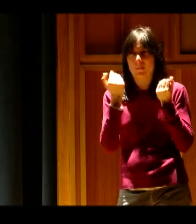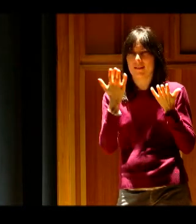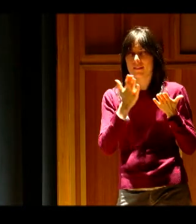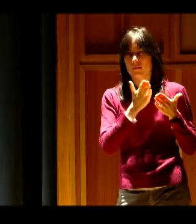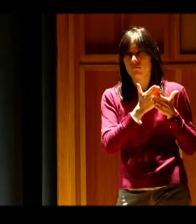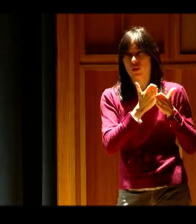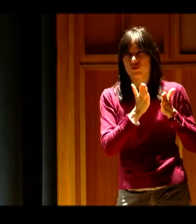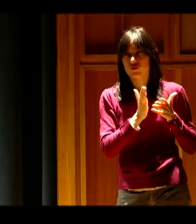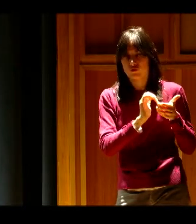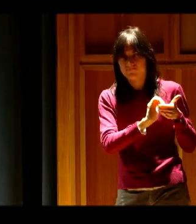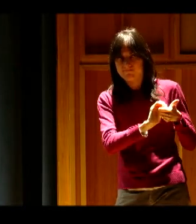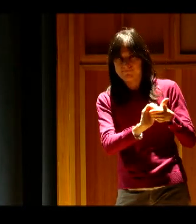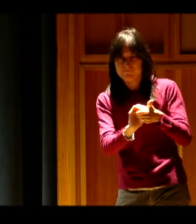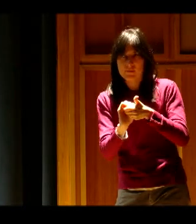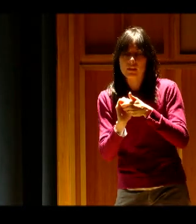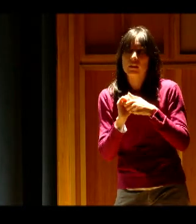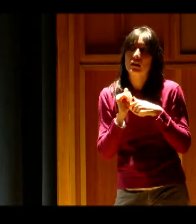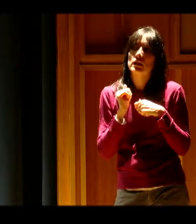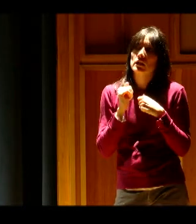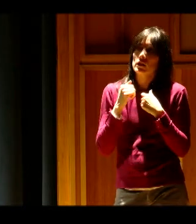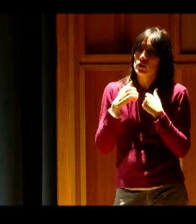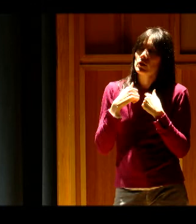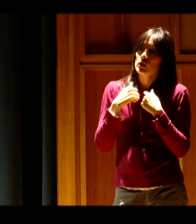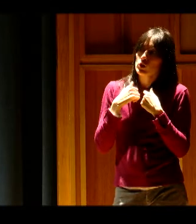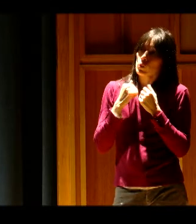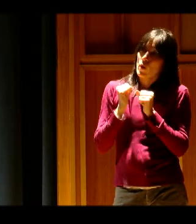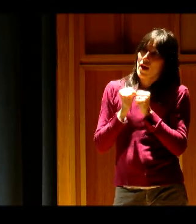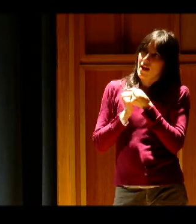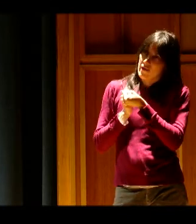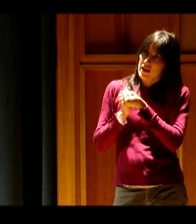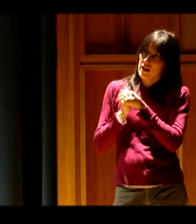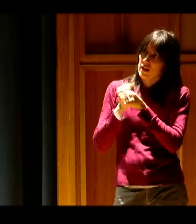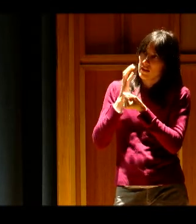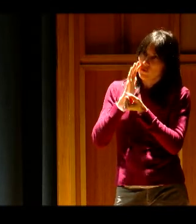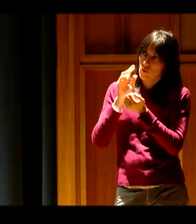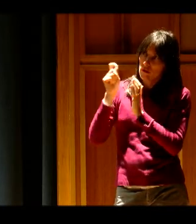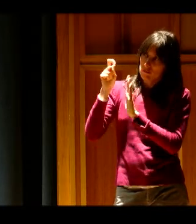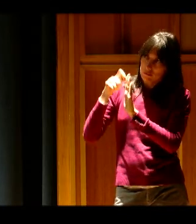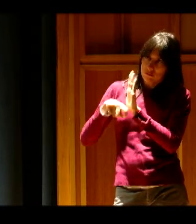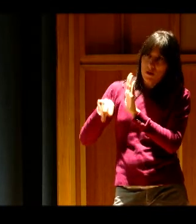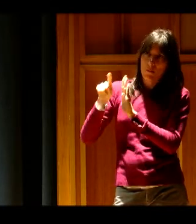to advocate for policy to be the driver for culture.